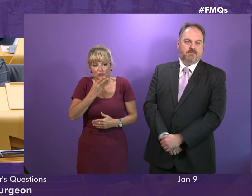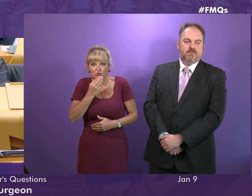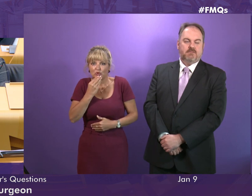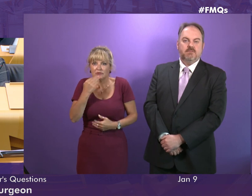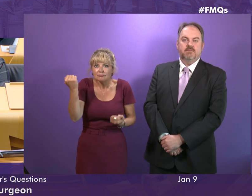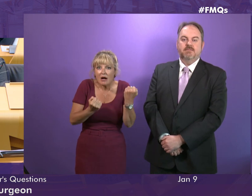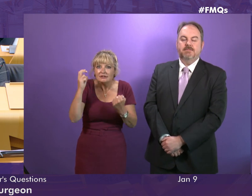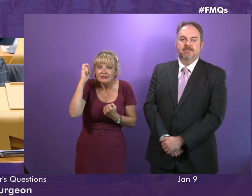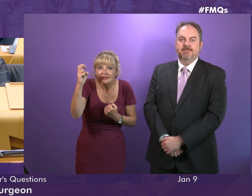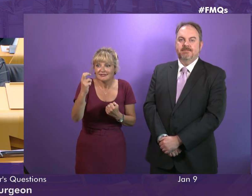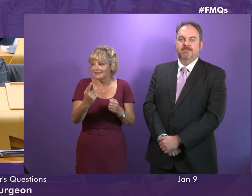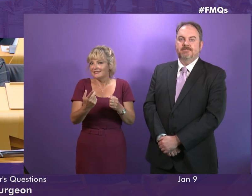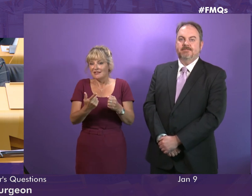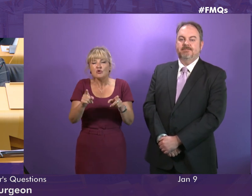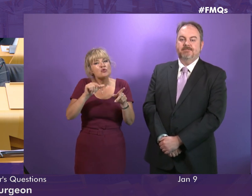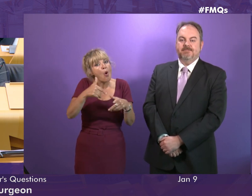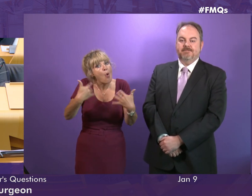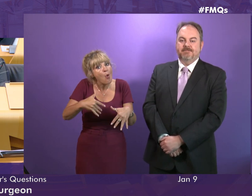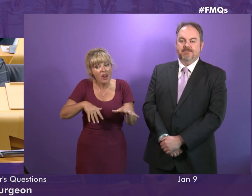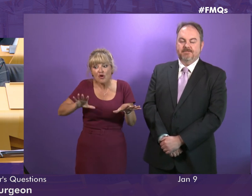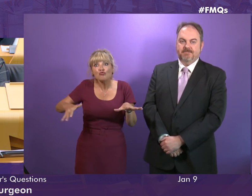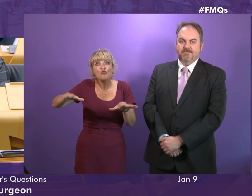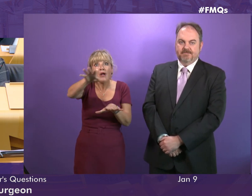services, not just in rural parts of the country, although that is particularly important, but